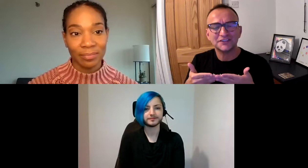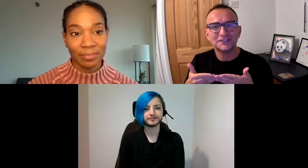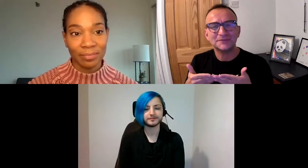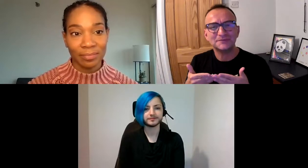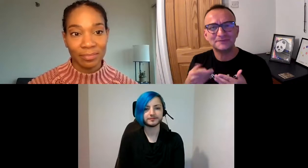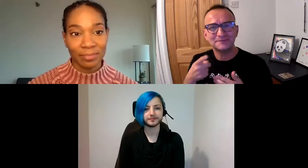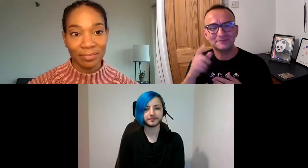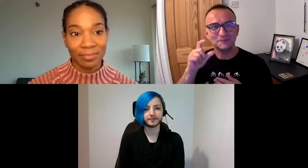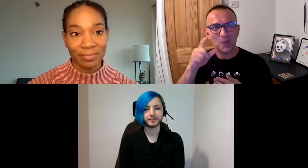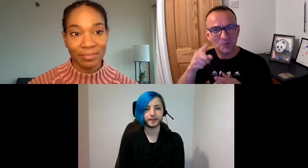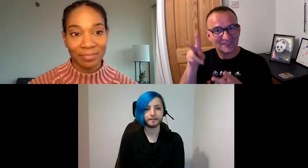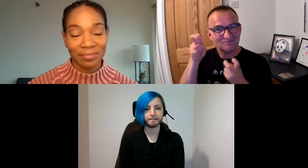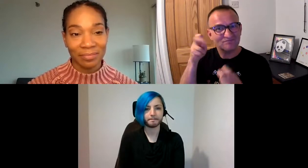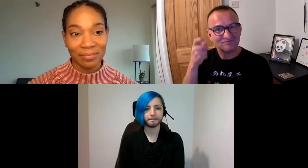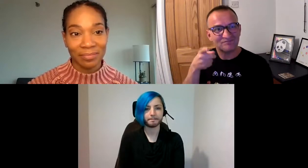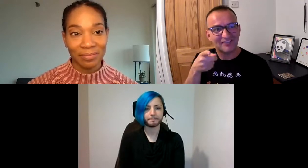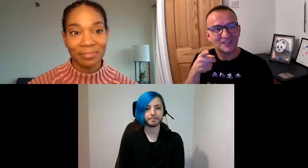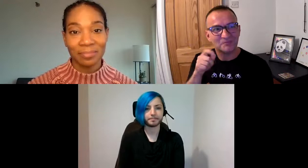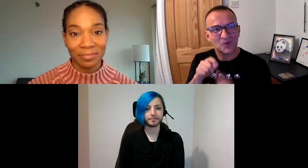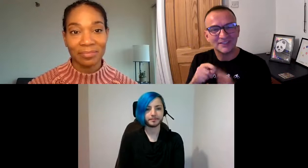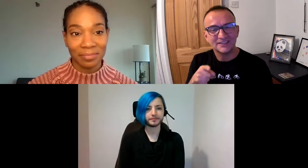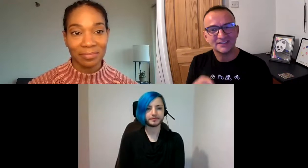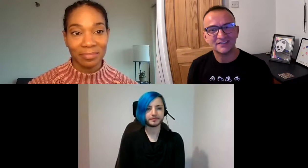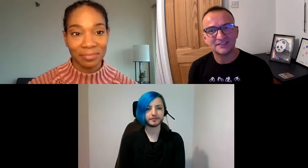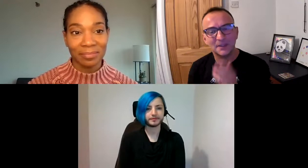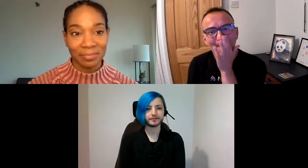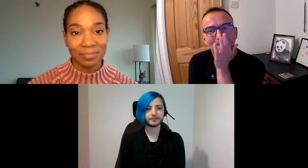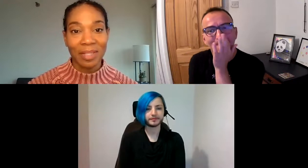its hard to think about how we talk about them, I don't